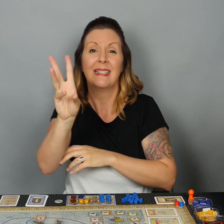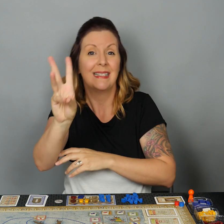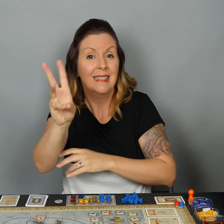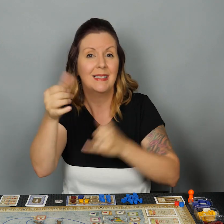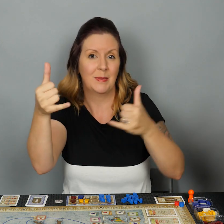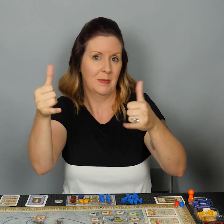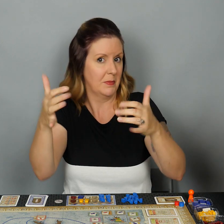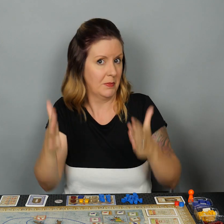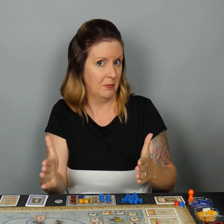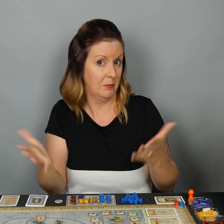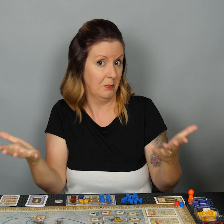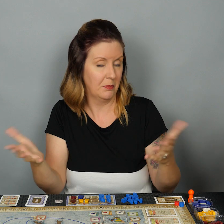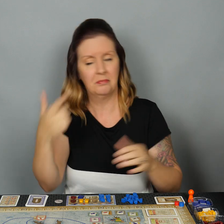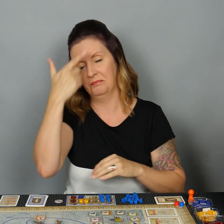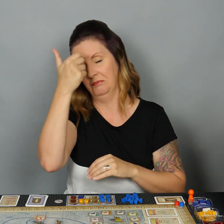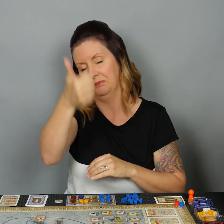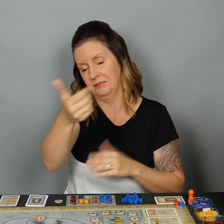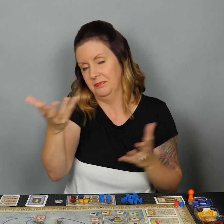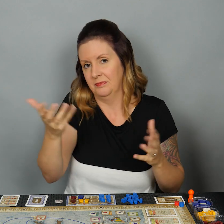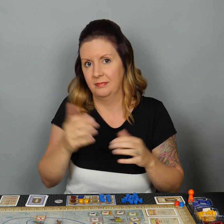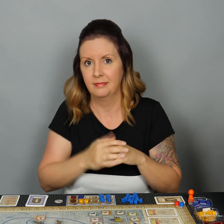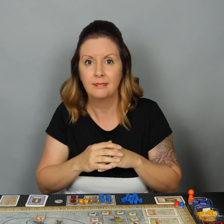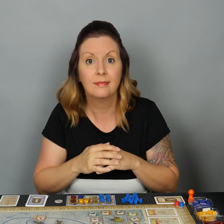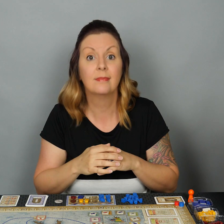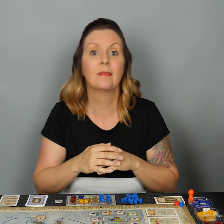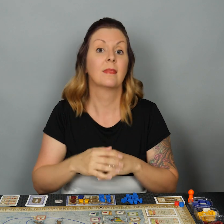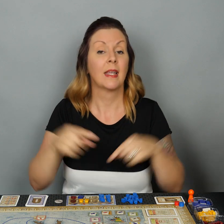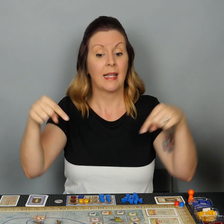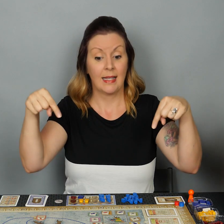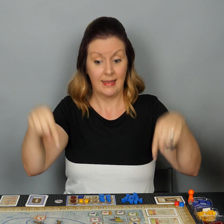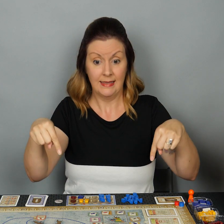So that’s up to you.